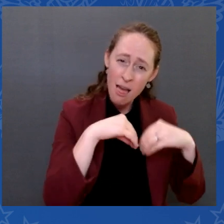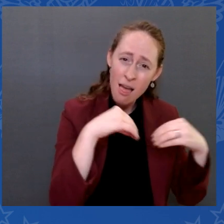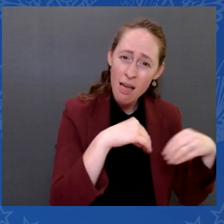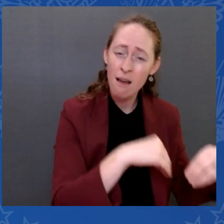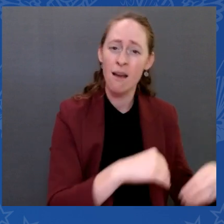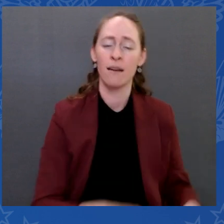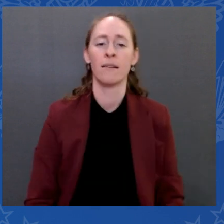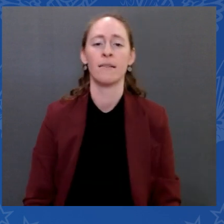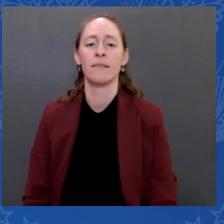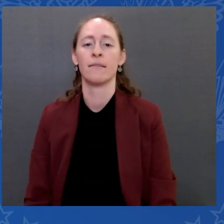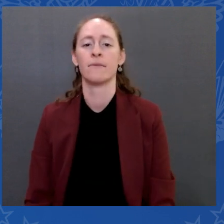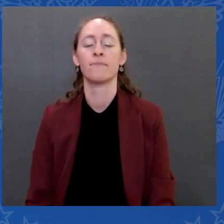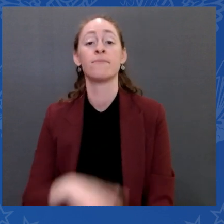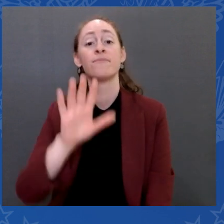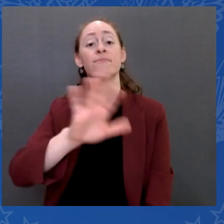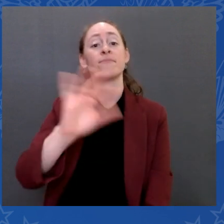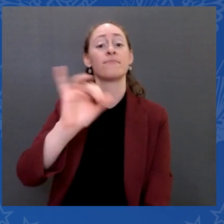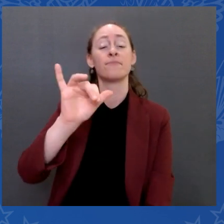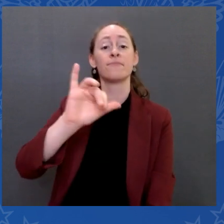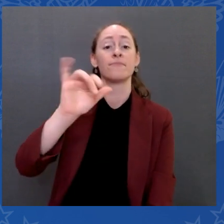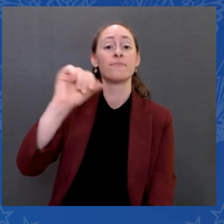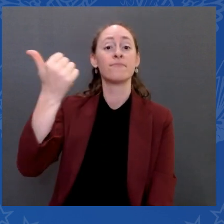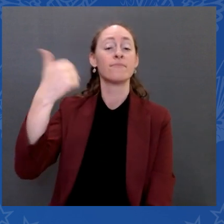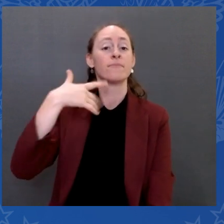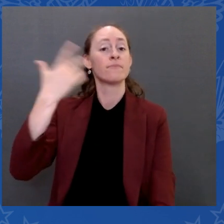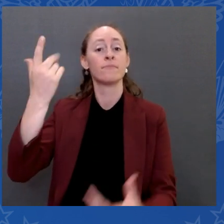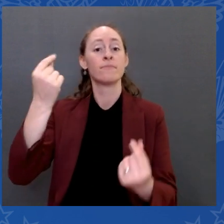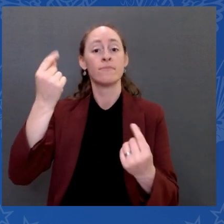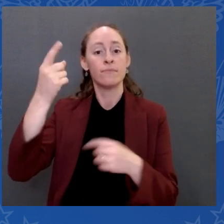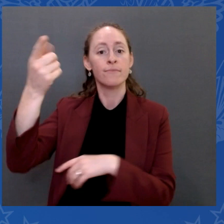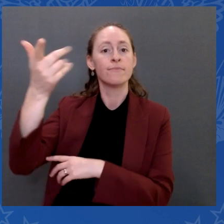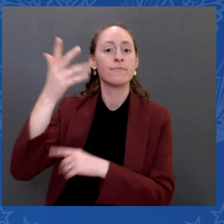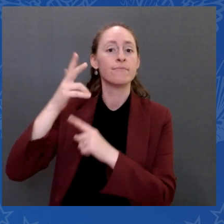there are over 2,000 microprocessors in that helicopter.